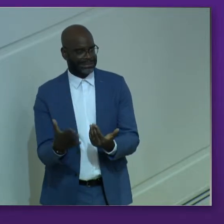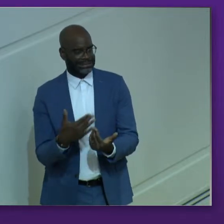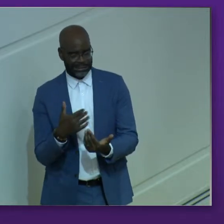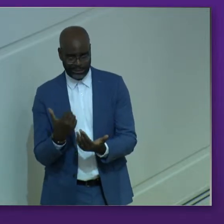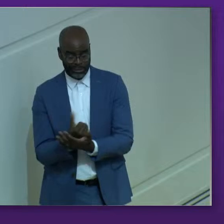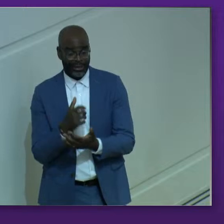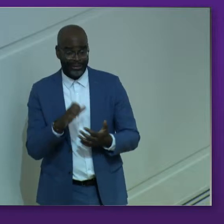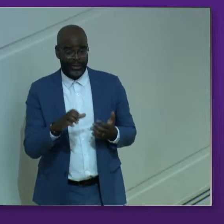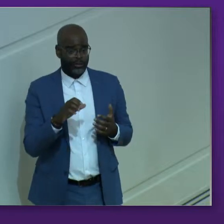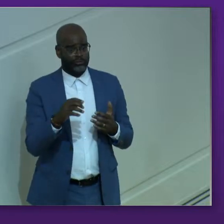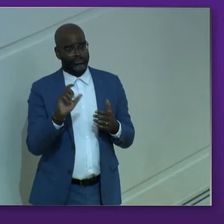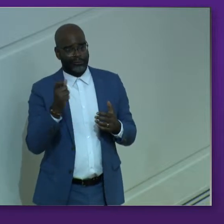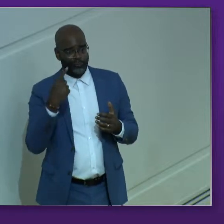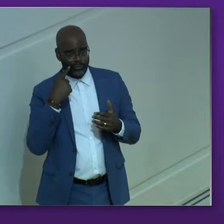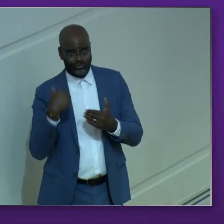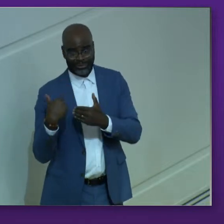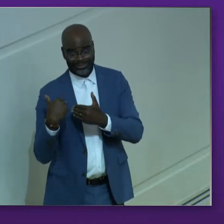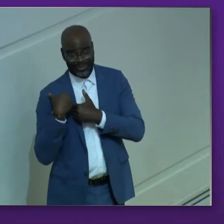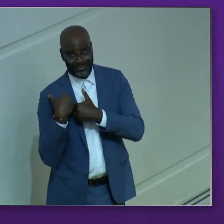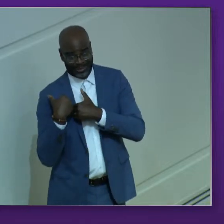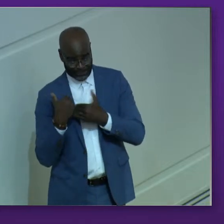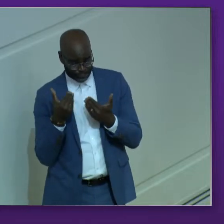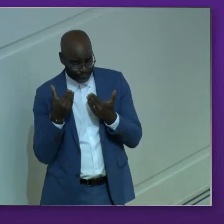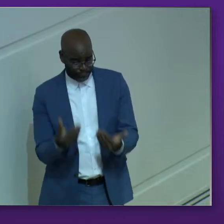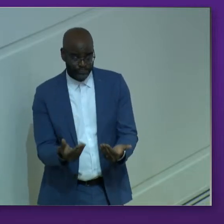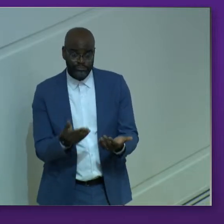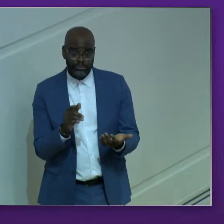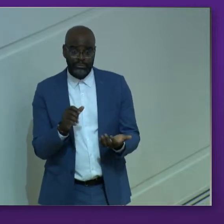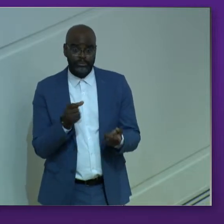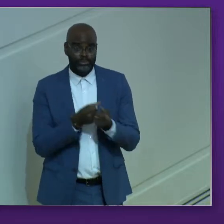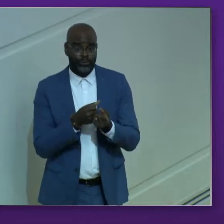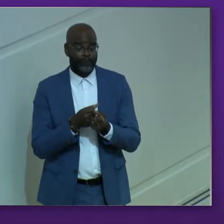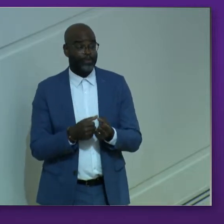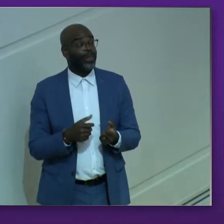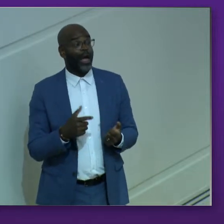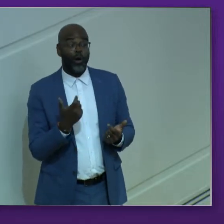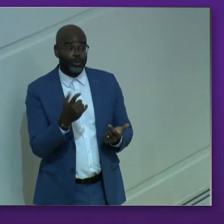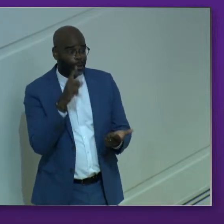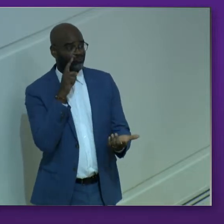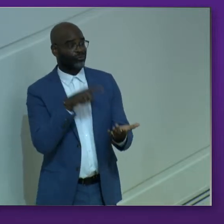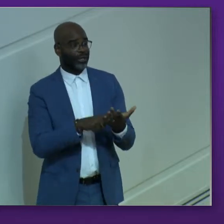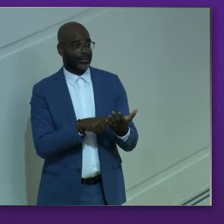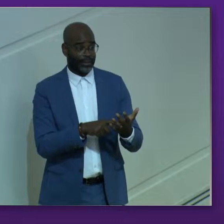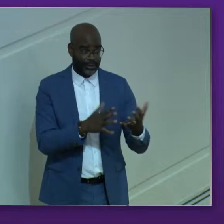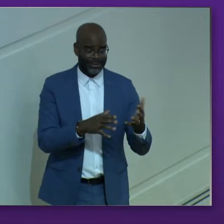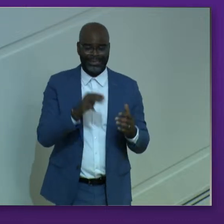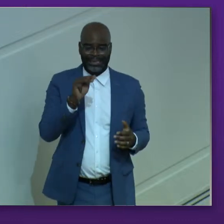WHEN WE THINK ABOUT SOMETHING GOING ON IN OUR COMMUNITY AND SOCIETY PROVIDING EASY ACCESS